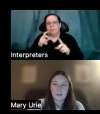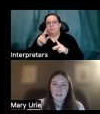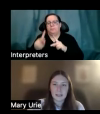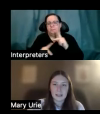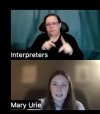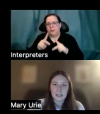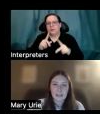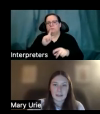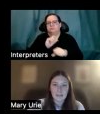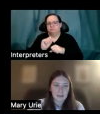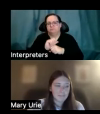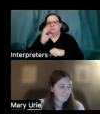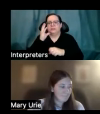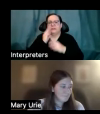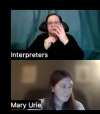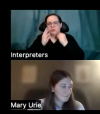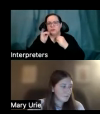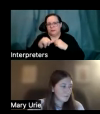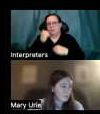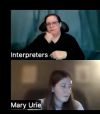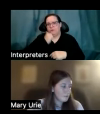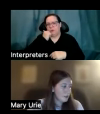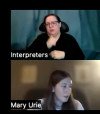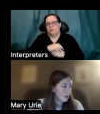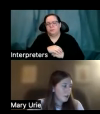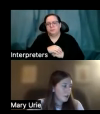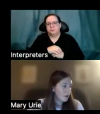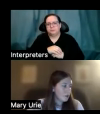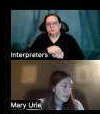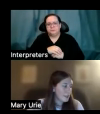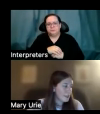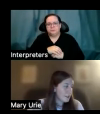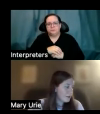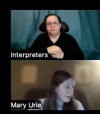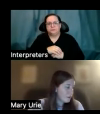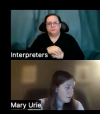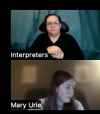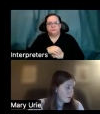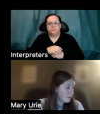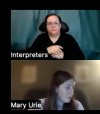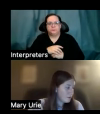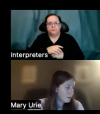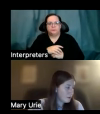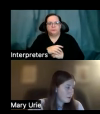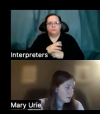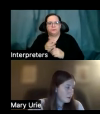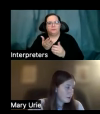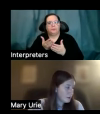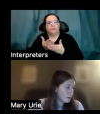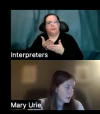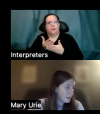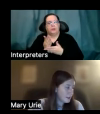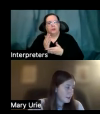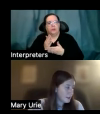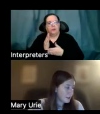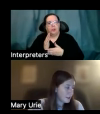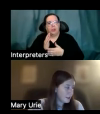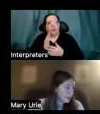experiencing this every day. All right. Let's see